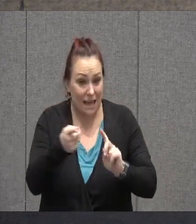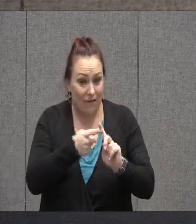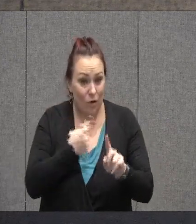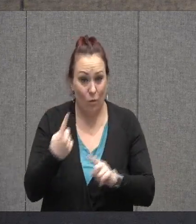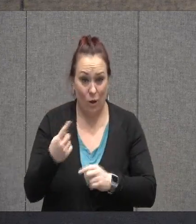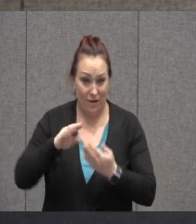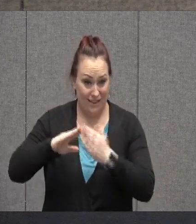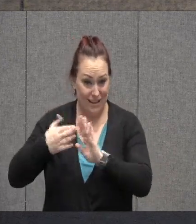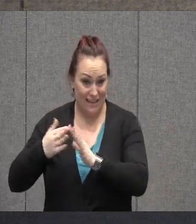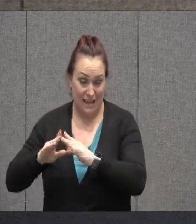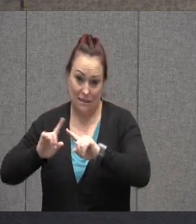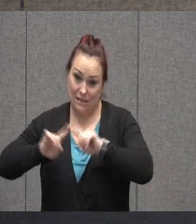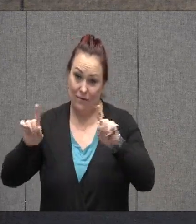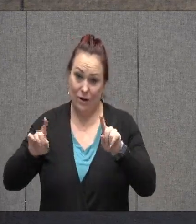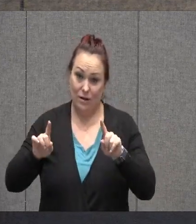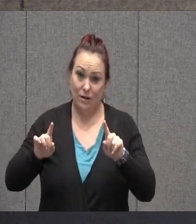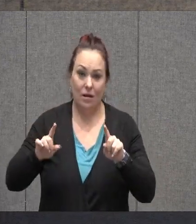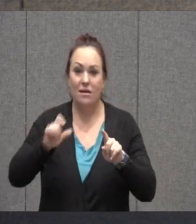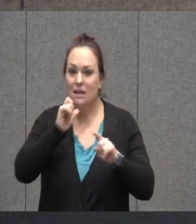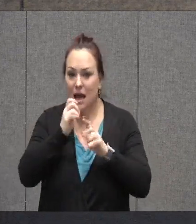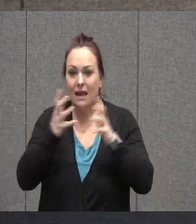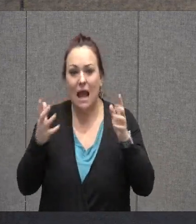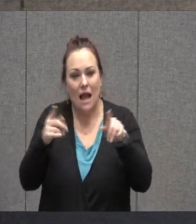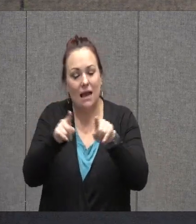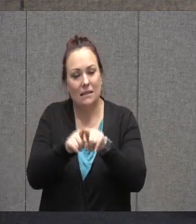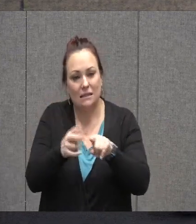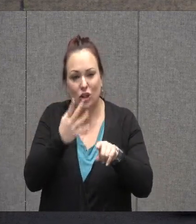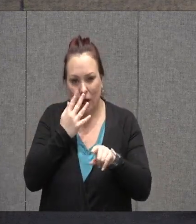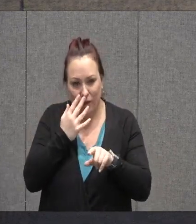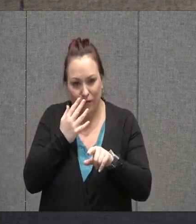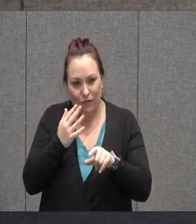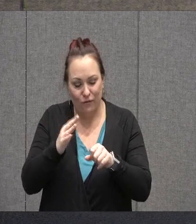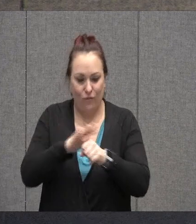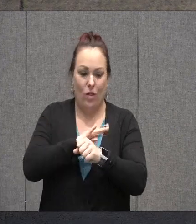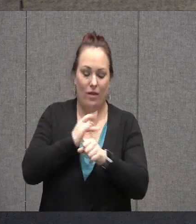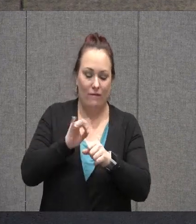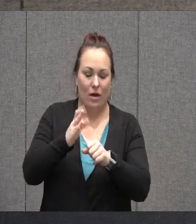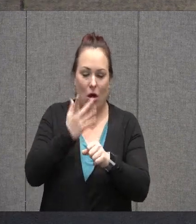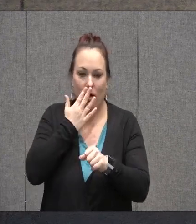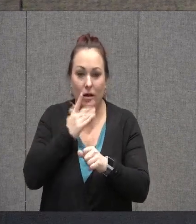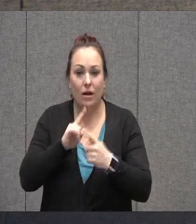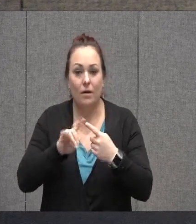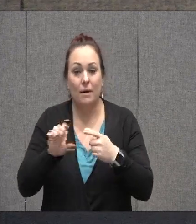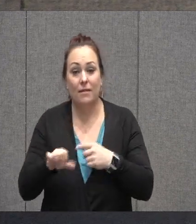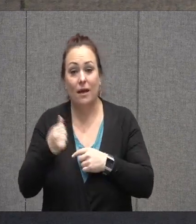So, quite a bit different, not quite as colorful. And then the other one she shared with me today